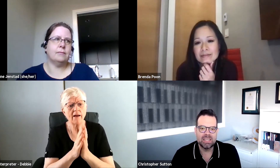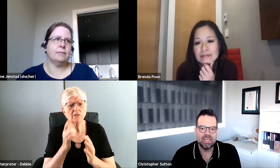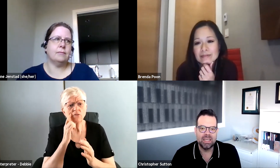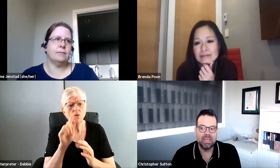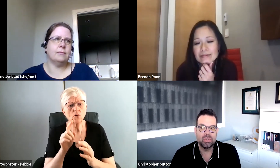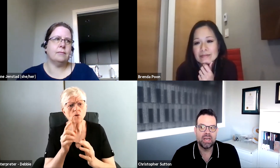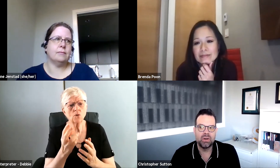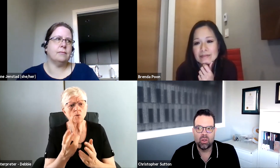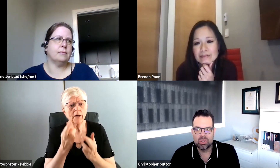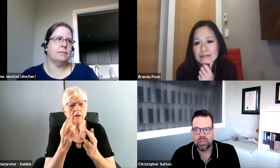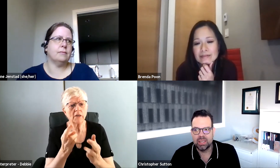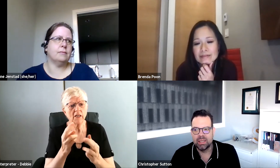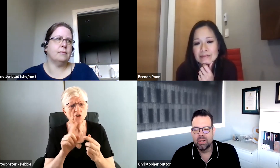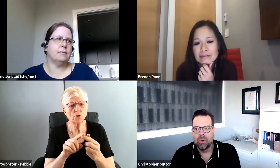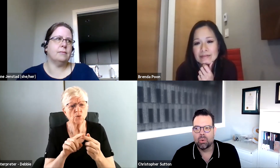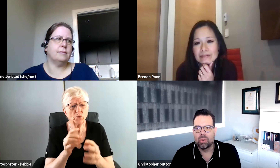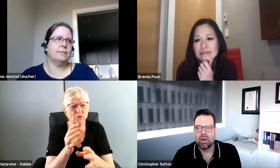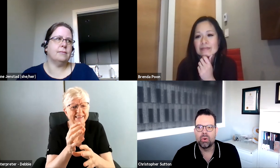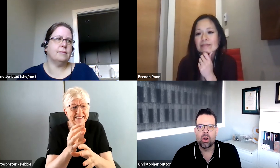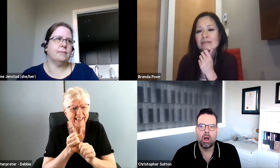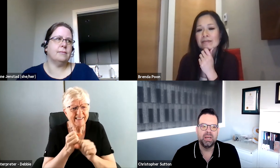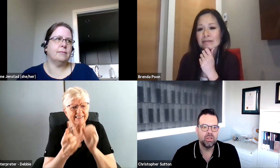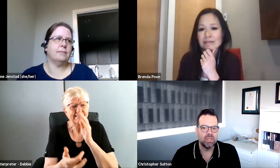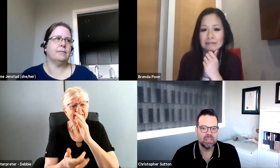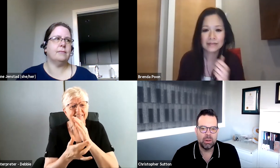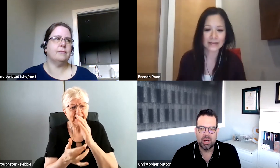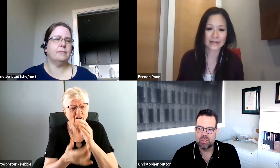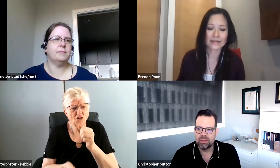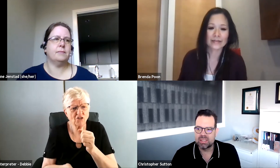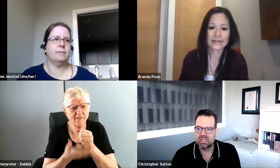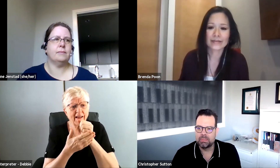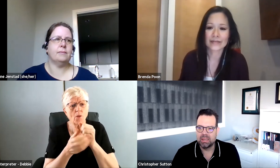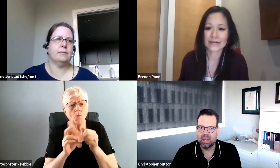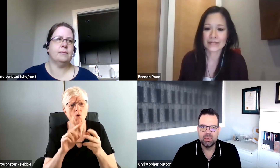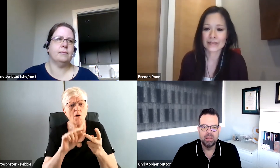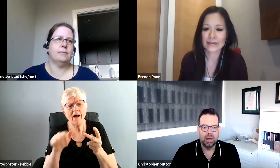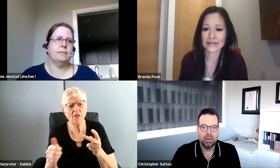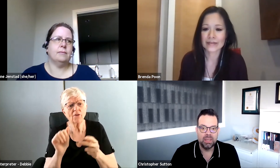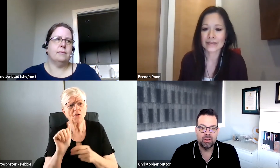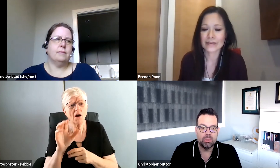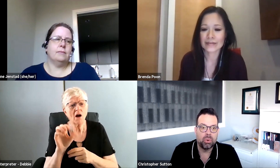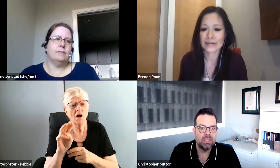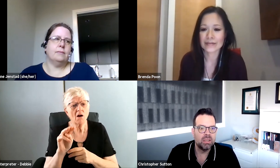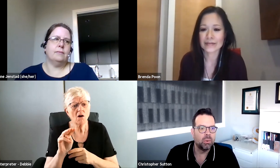RECOMMENDATIONS OF ACCESS IN EITHER TECHNOLOGY OR OTHER ACCOMMODATIONS SO I'M NOT SURE THIS IS SOMETHING THAT